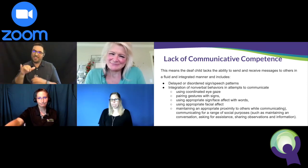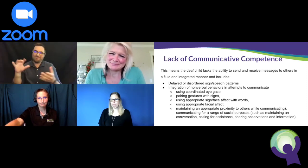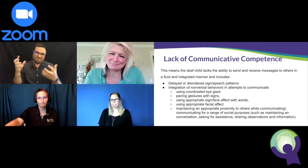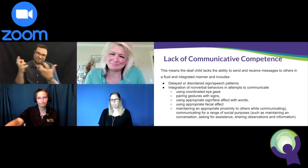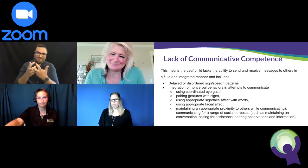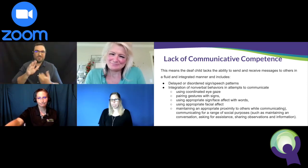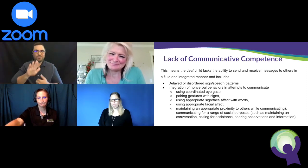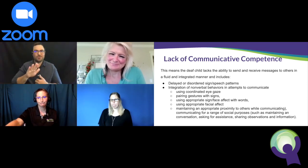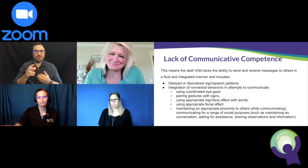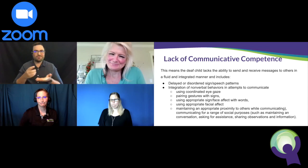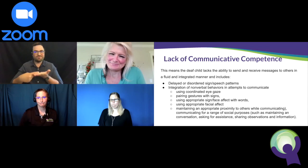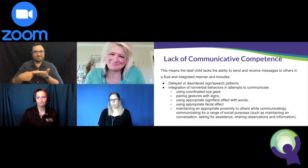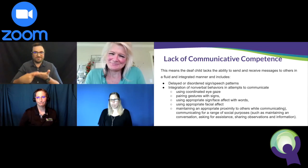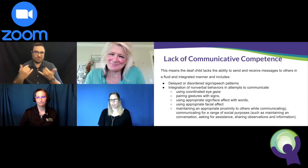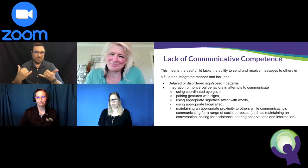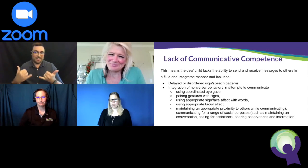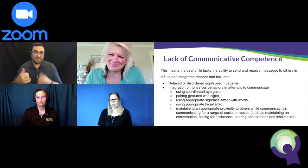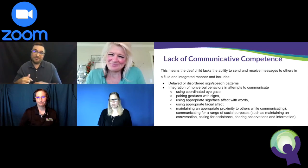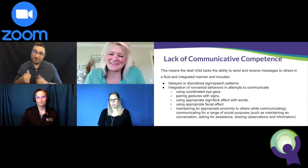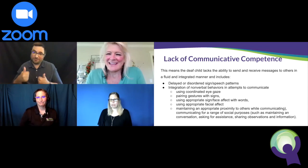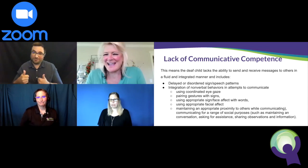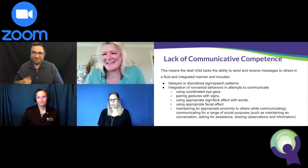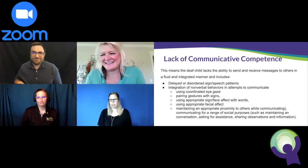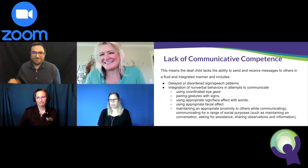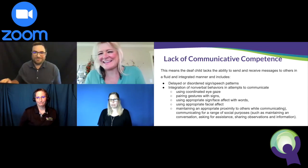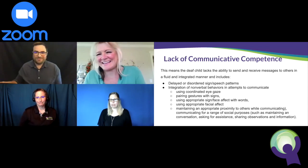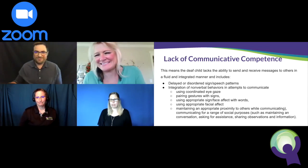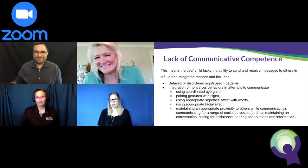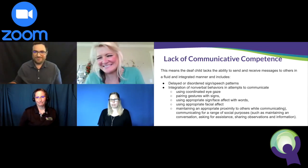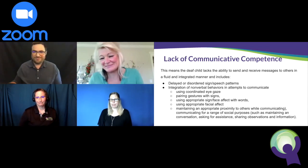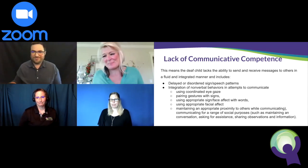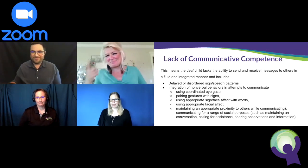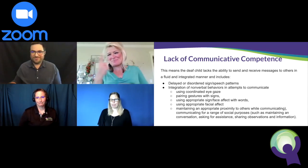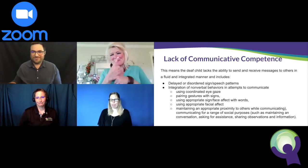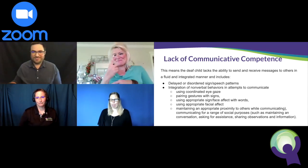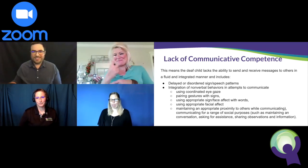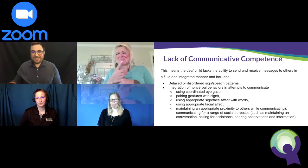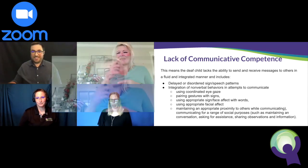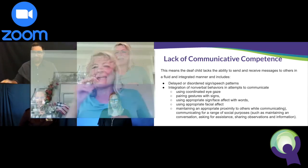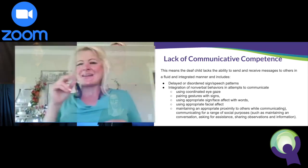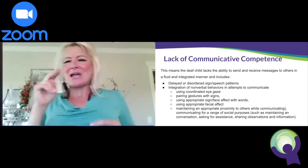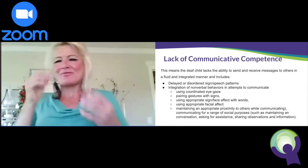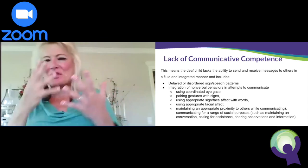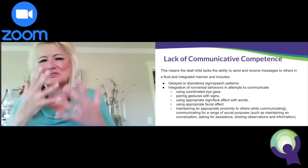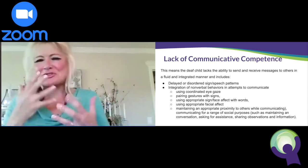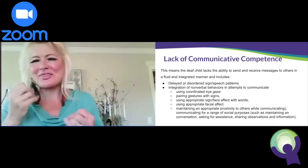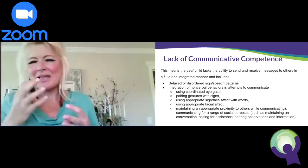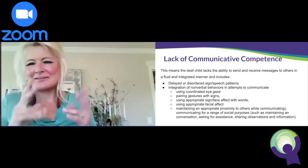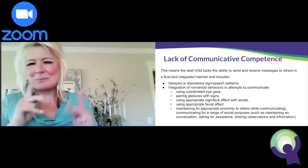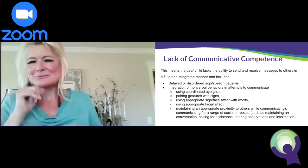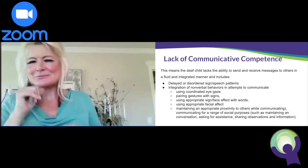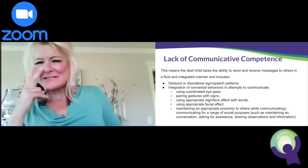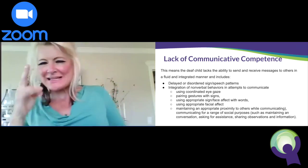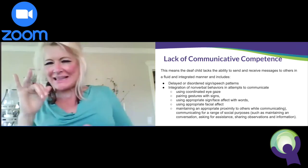Ronda: Yes..yes exactly that. Unfortunately